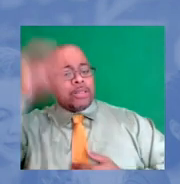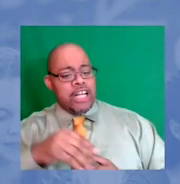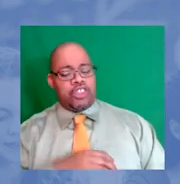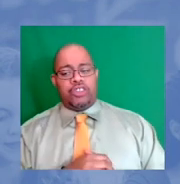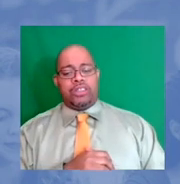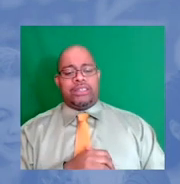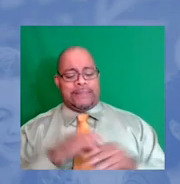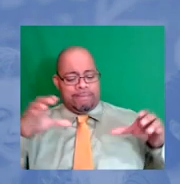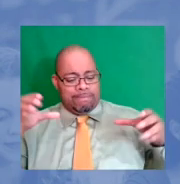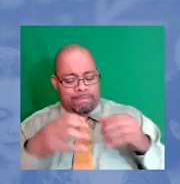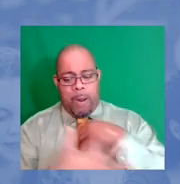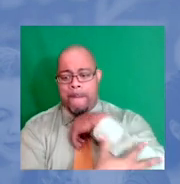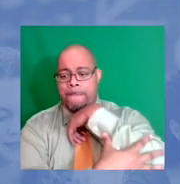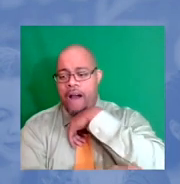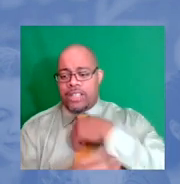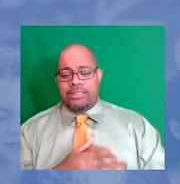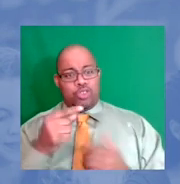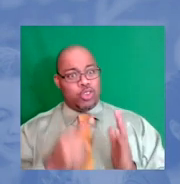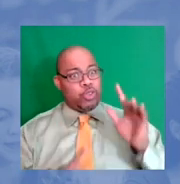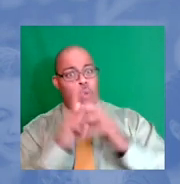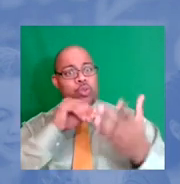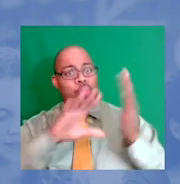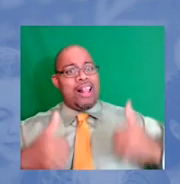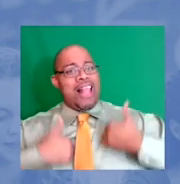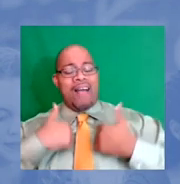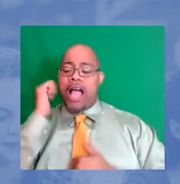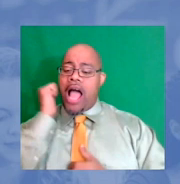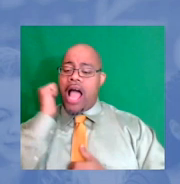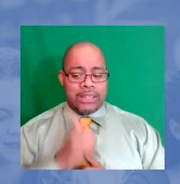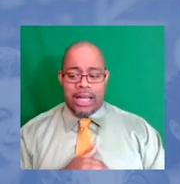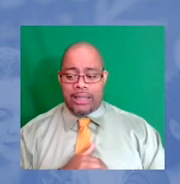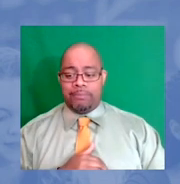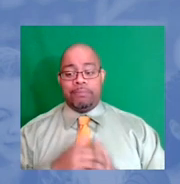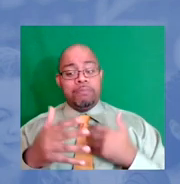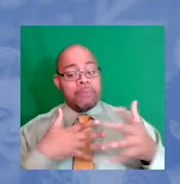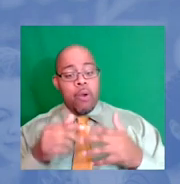AND IT SHOWS UP IN OUR STUDENT' LIVES DAILY. HOWEVER, WE HAVE THIS HUGE SHIFT FROM THIS